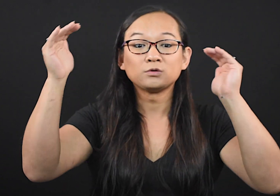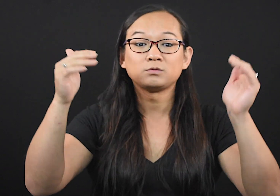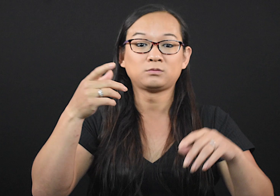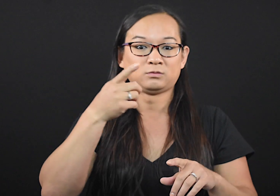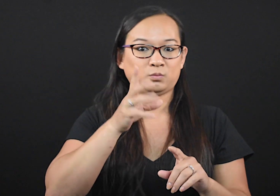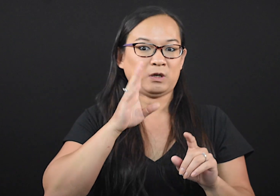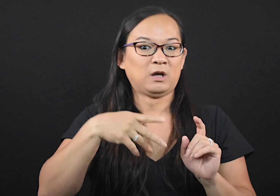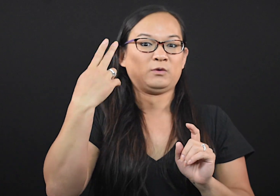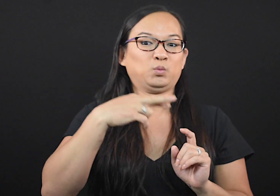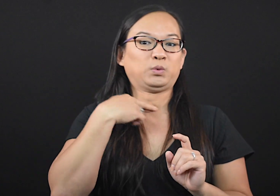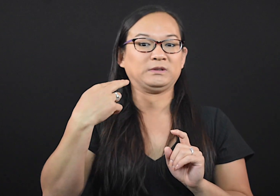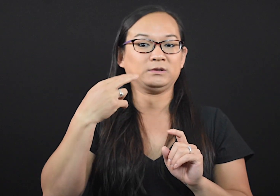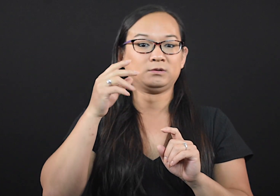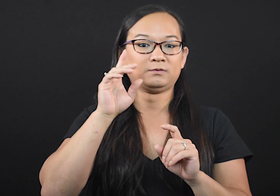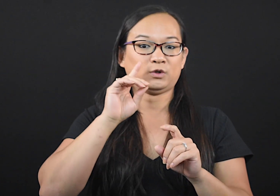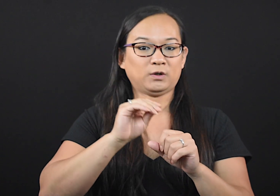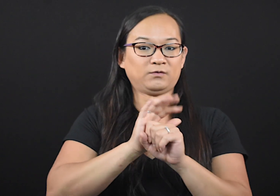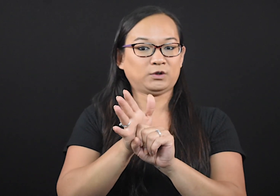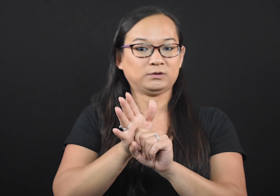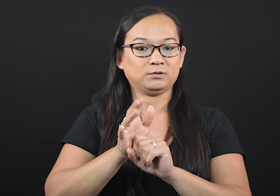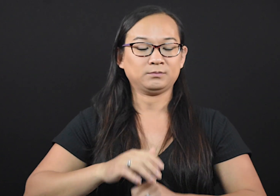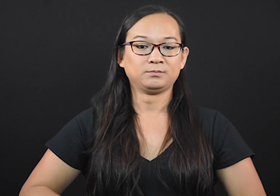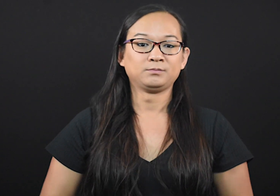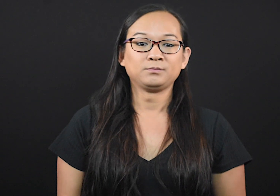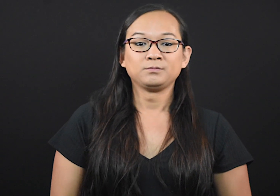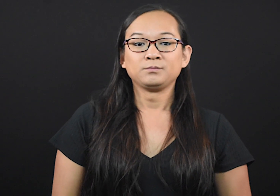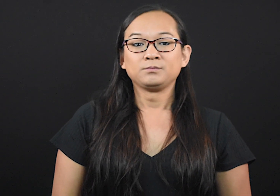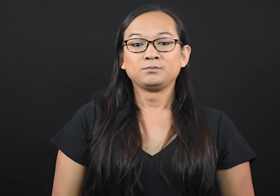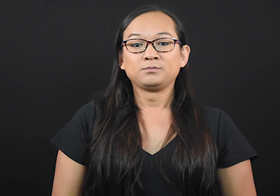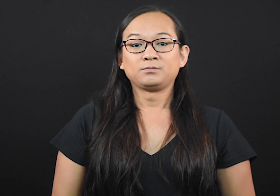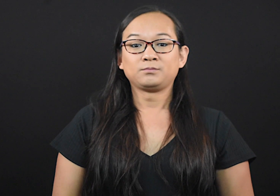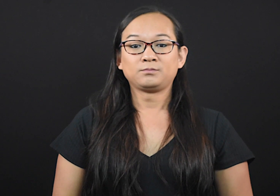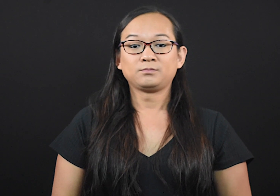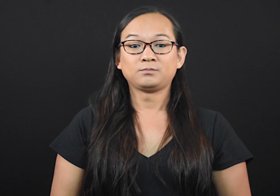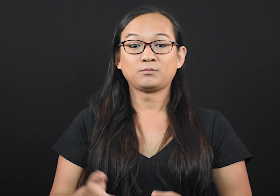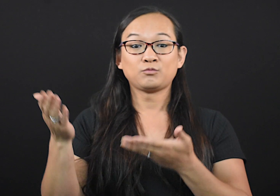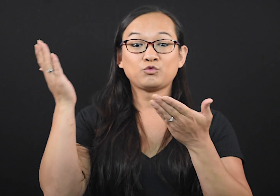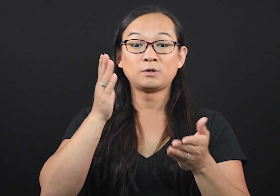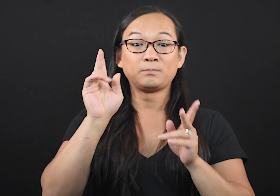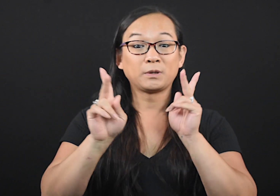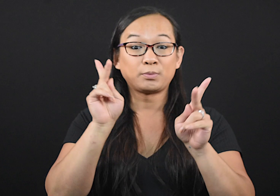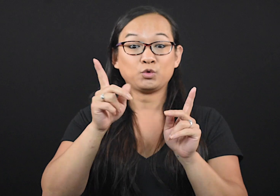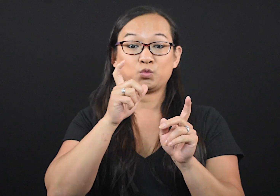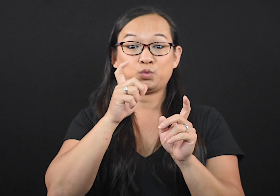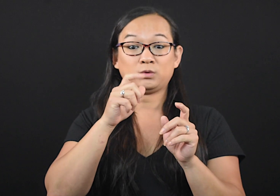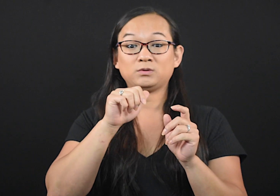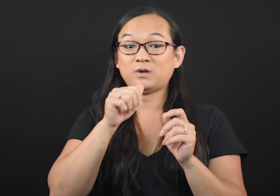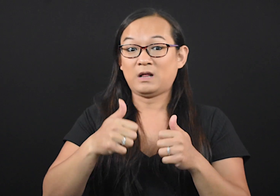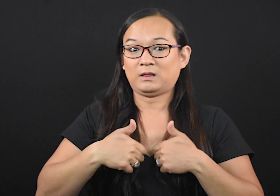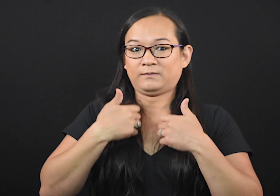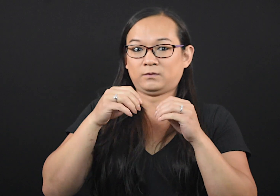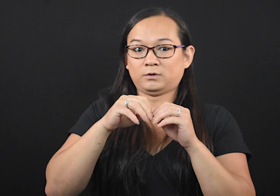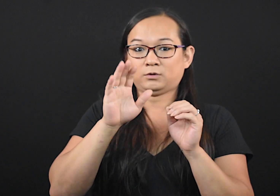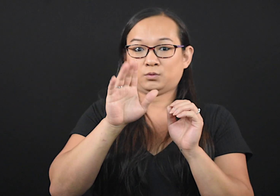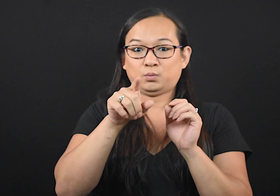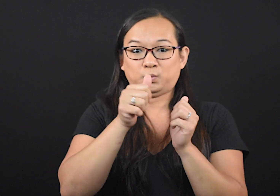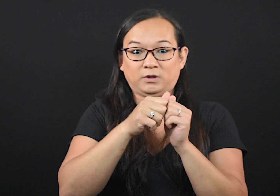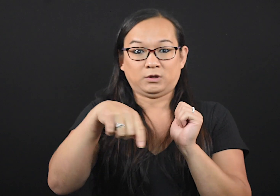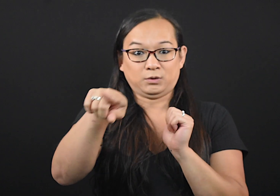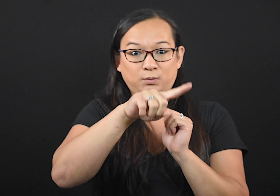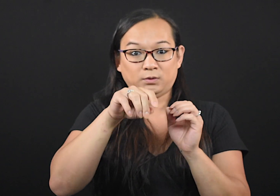increased risk of severe illness from COVID-19). ● Bringing people who do not live with you into